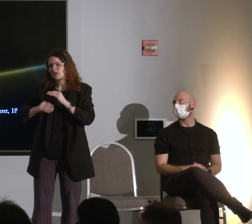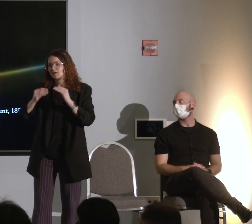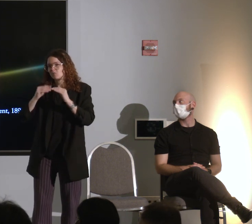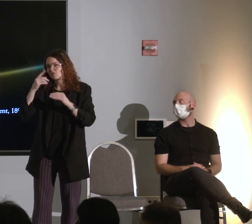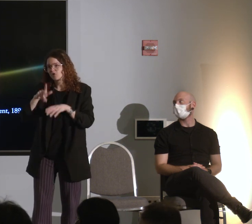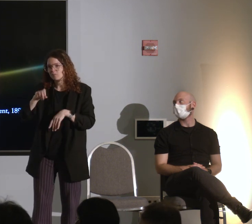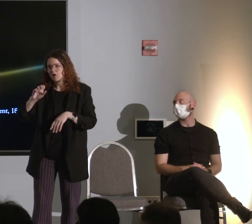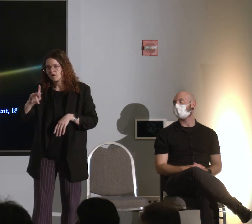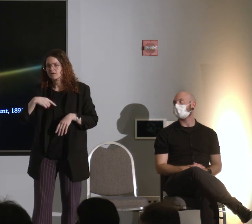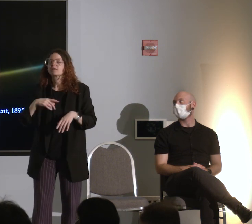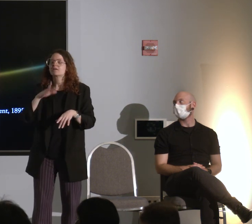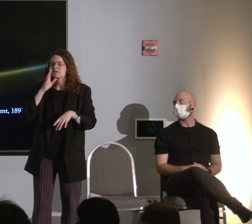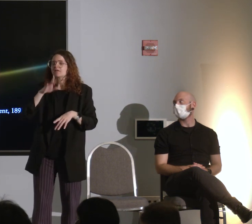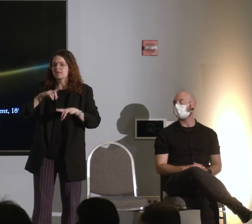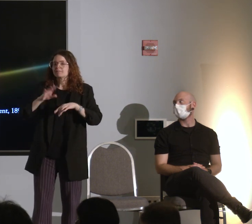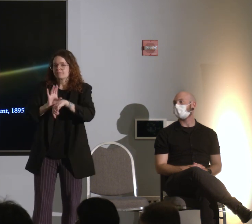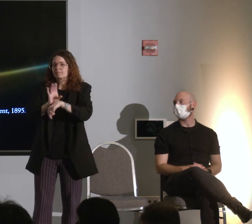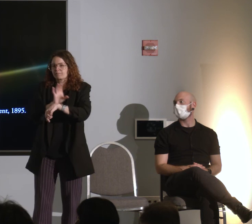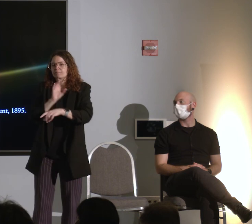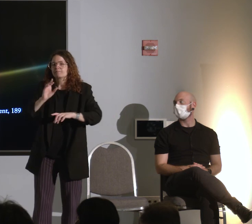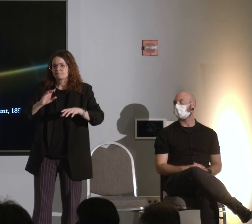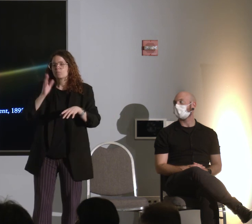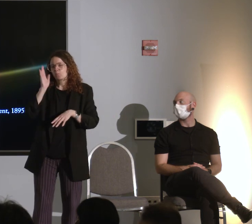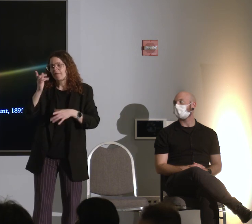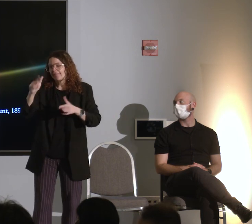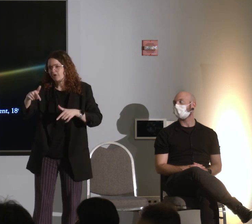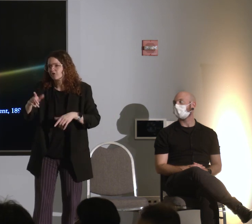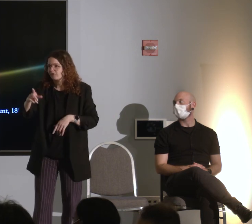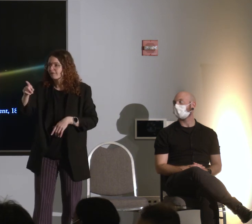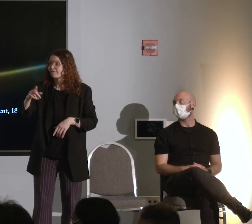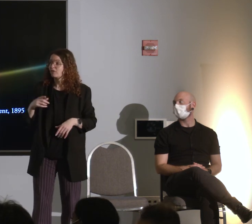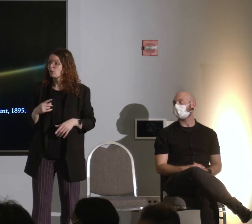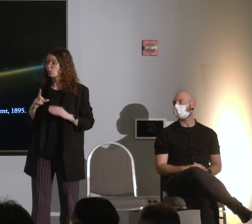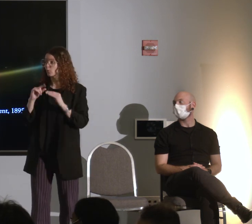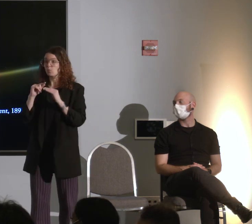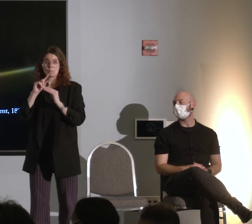too, although it eventually did get constructed. All right, we have time for one more question.